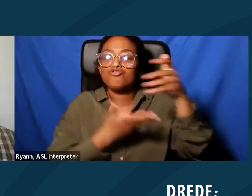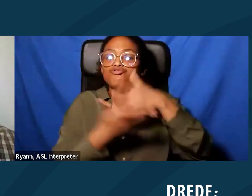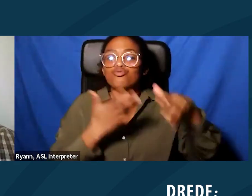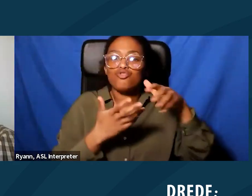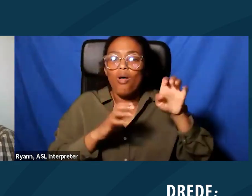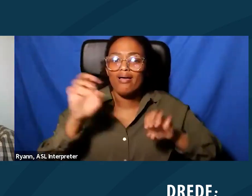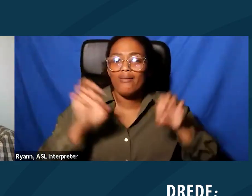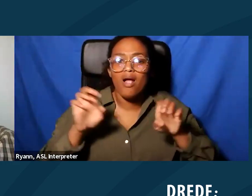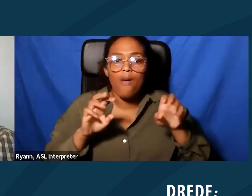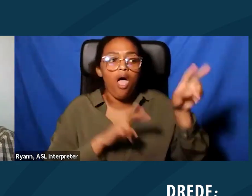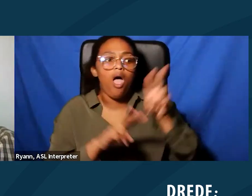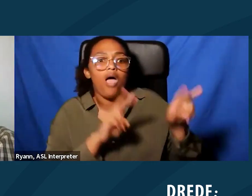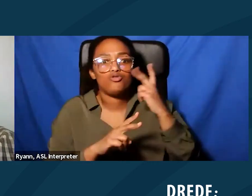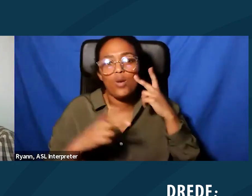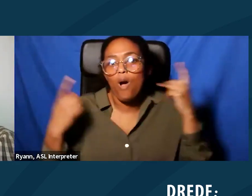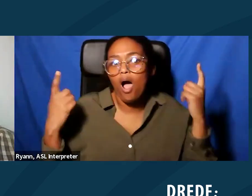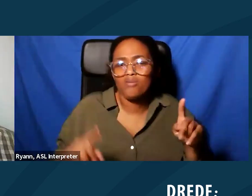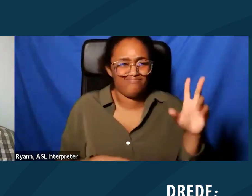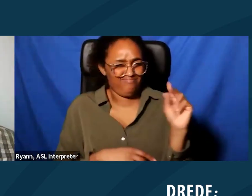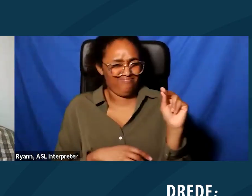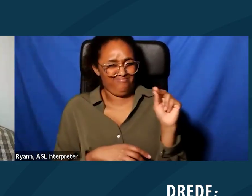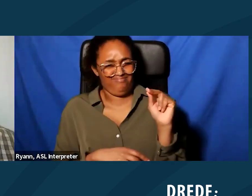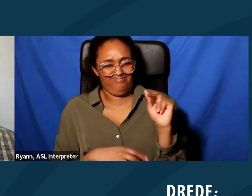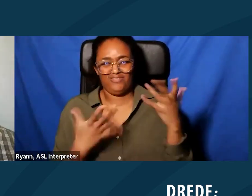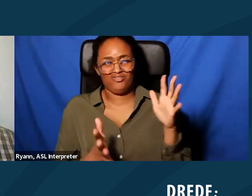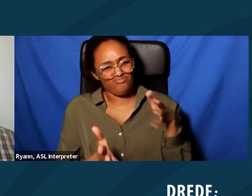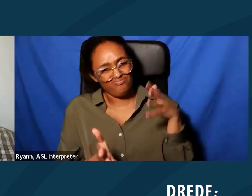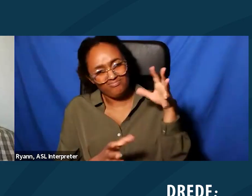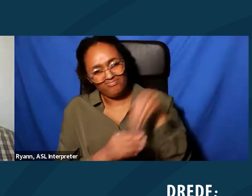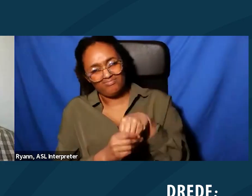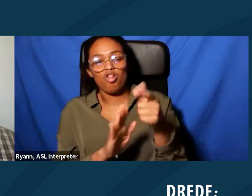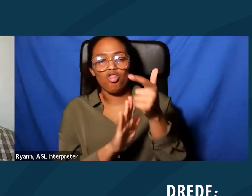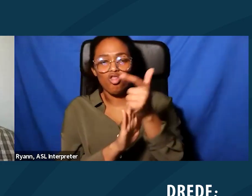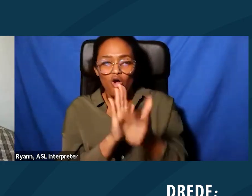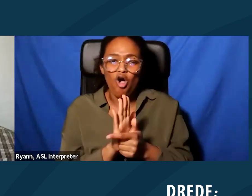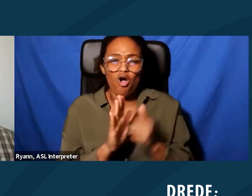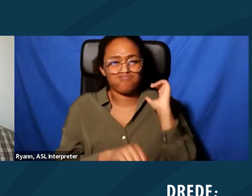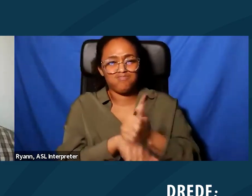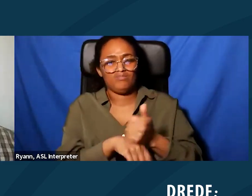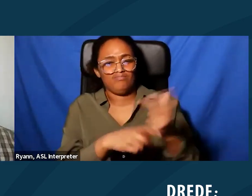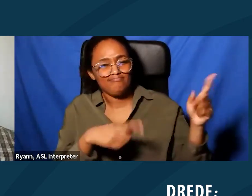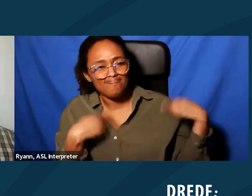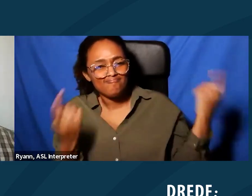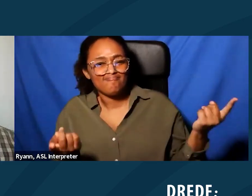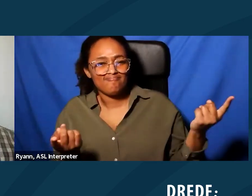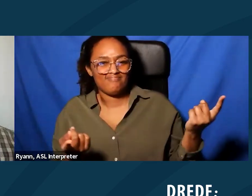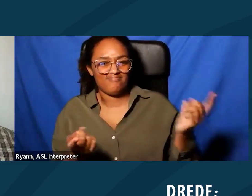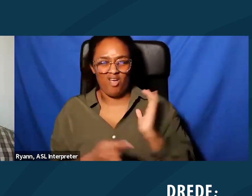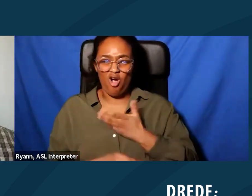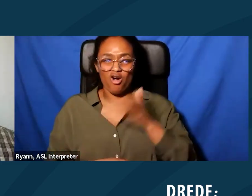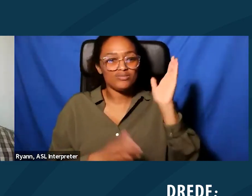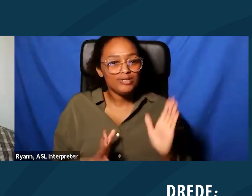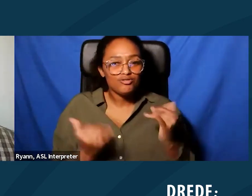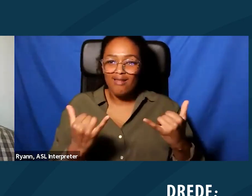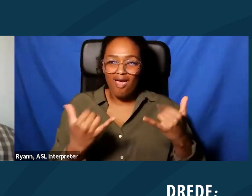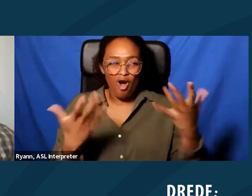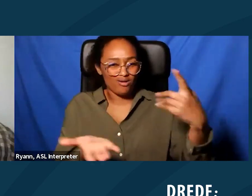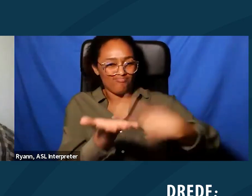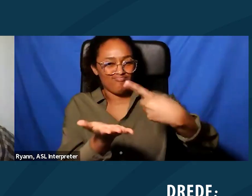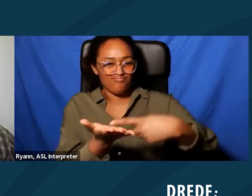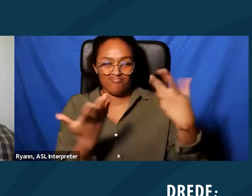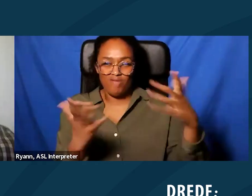it's settled law. You heard that from Claudia, you heard that from Jennifer.